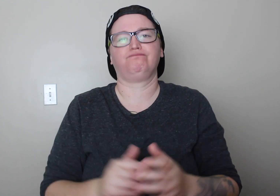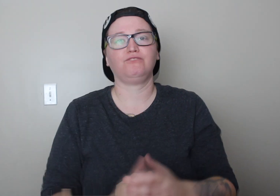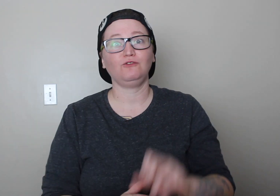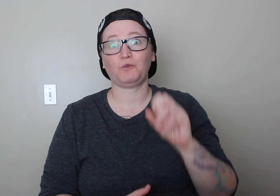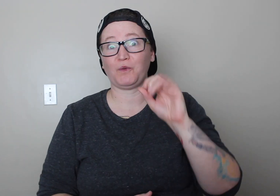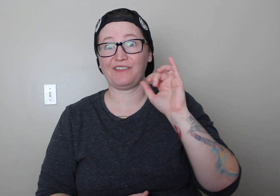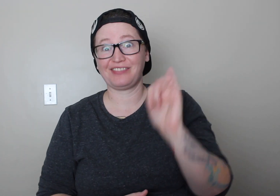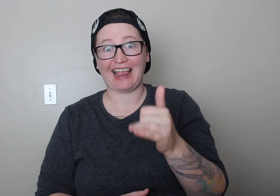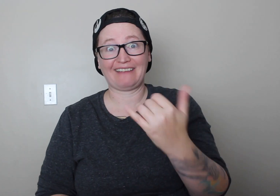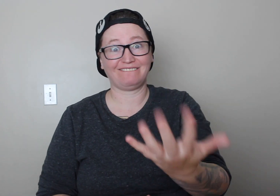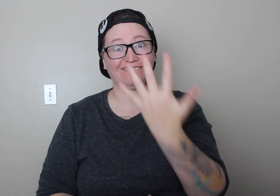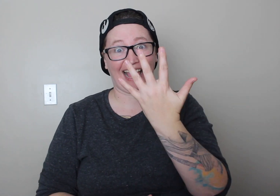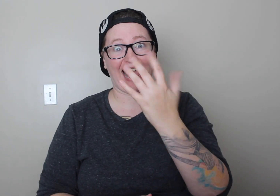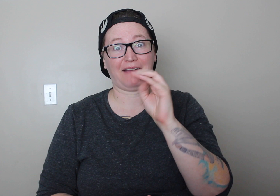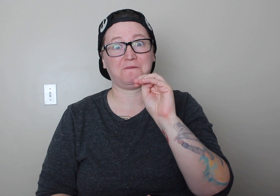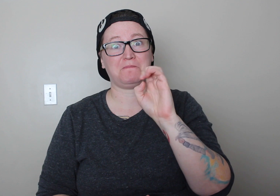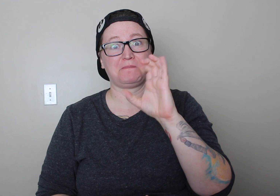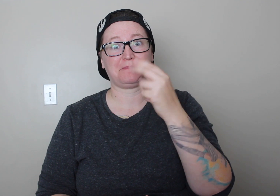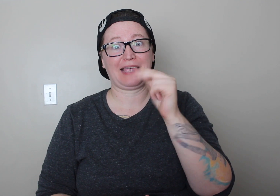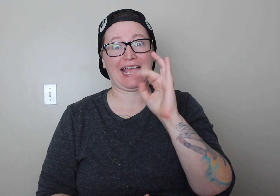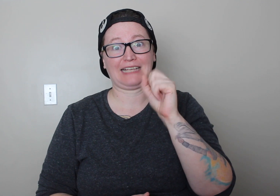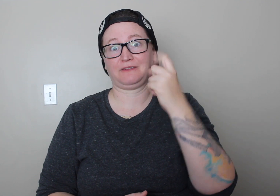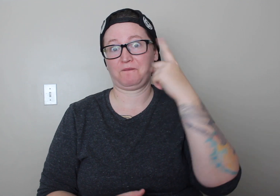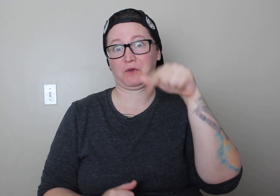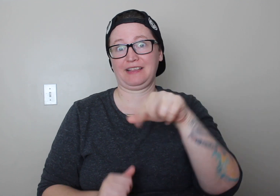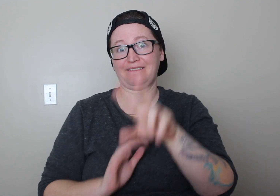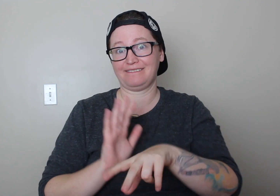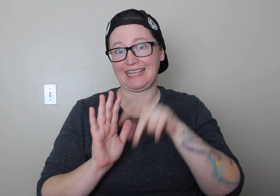So that's the five game mechanics for this video.